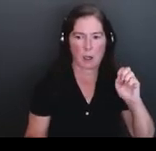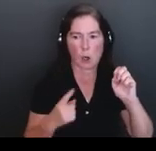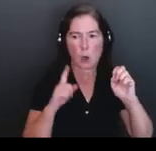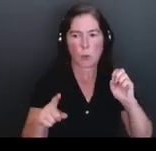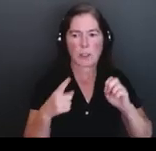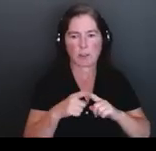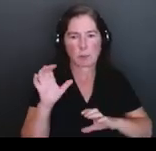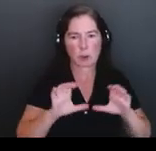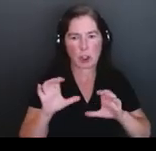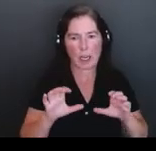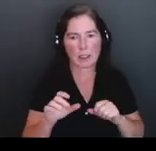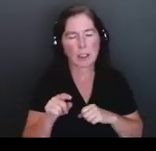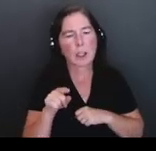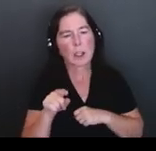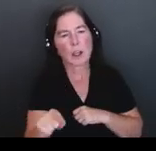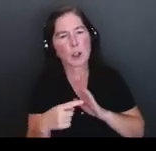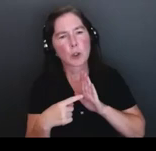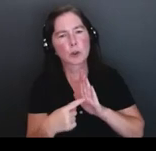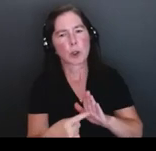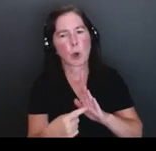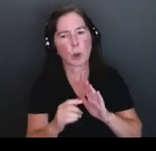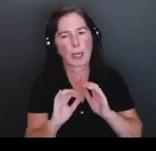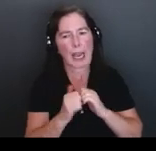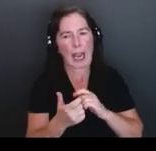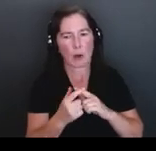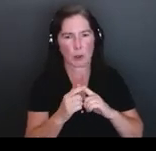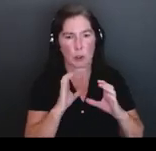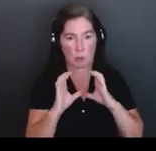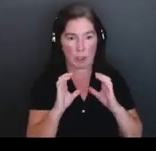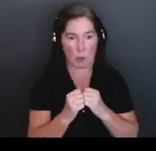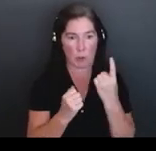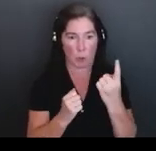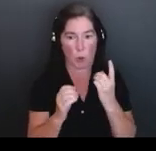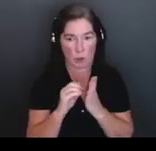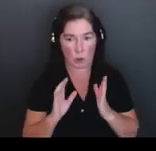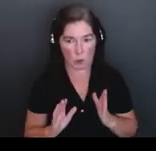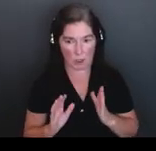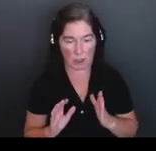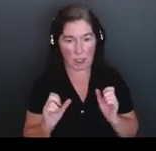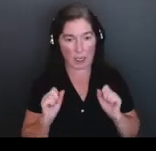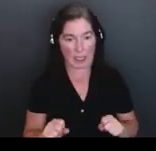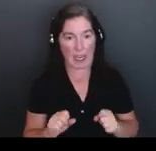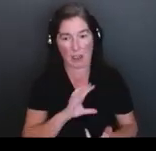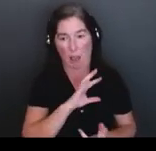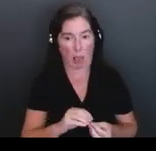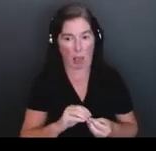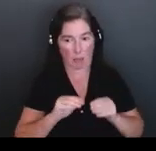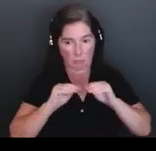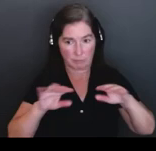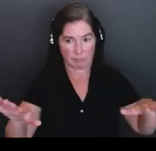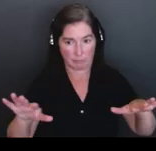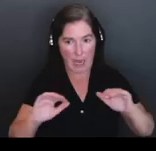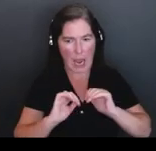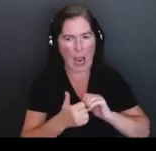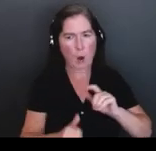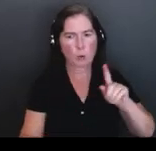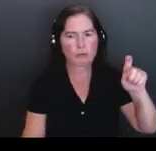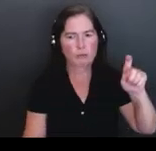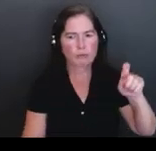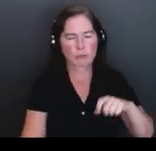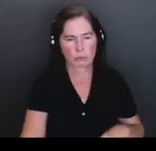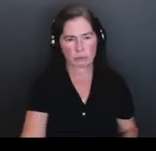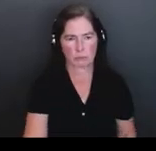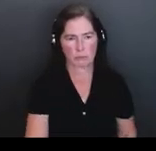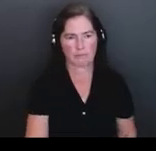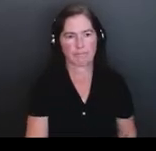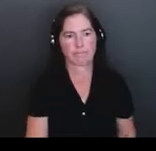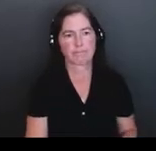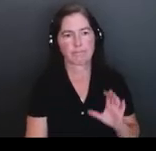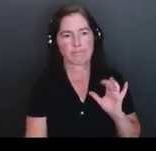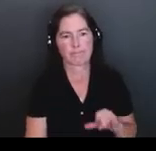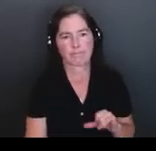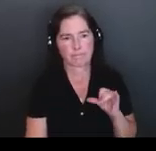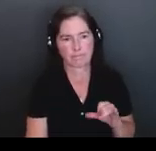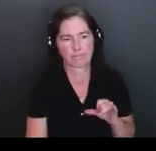want to communicate with them, make sure they're getting the notifications that kind of match how you want to get their attention.